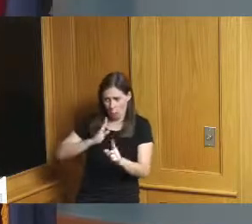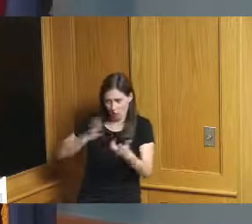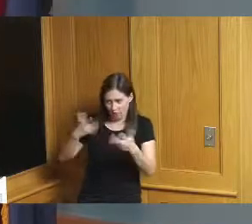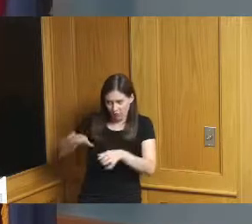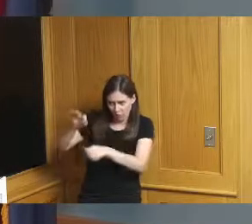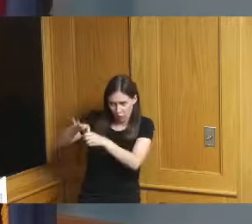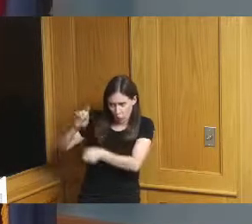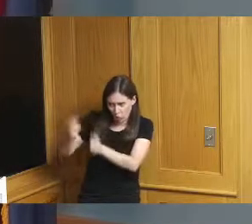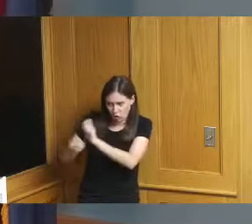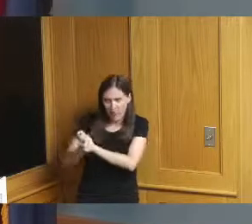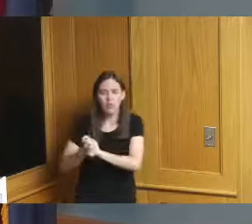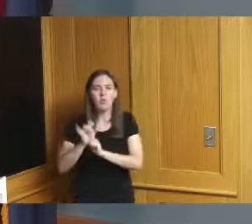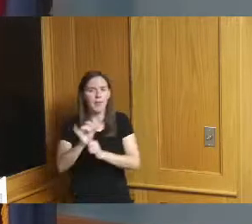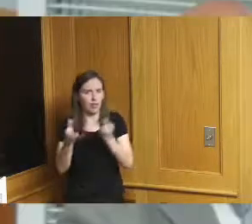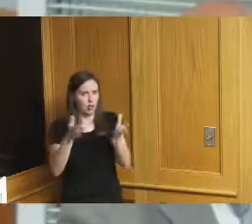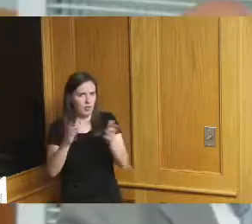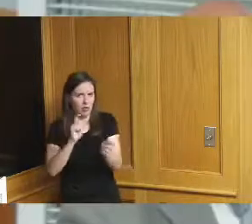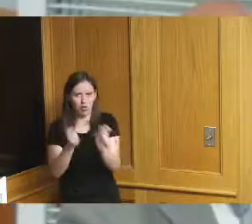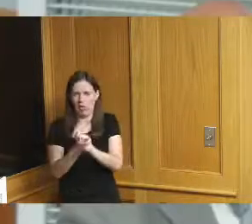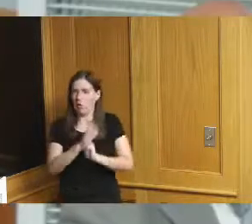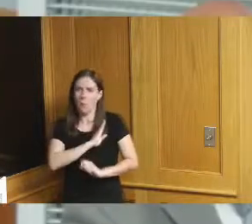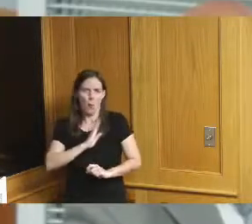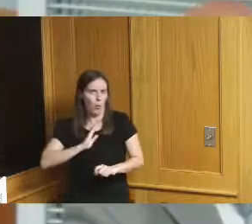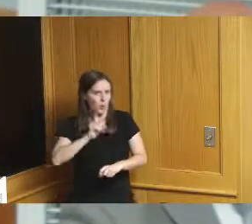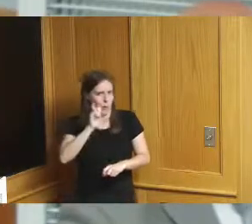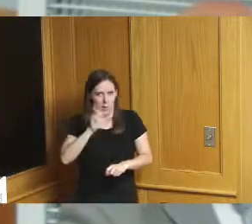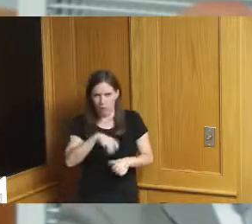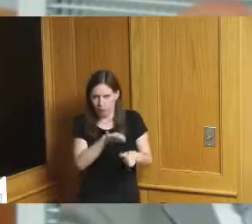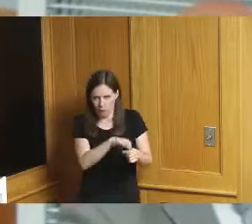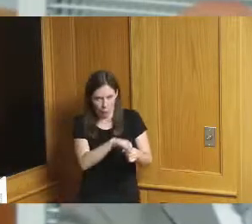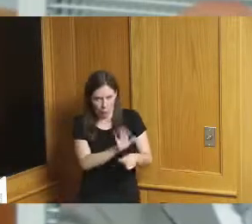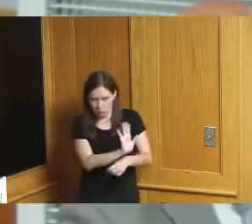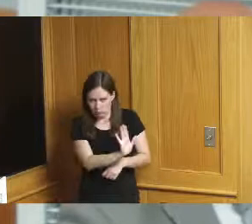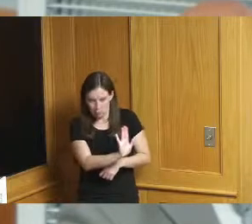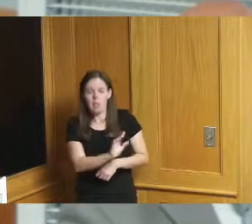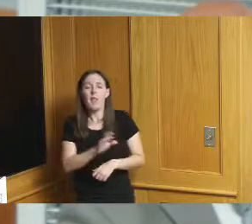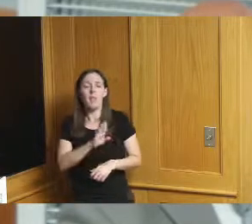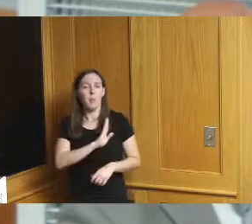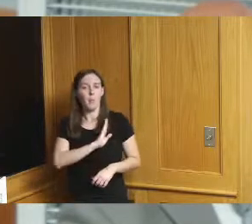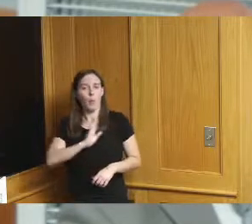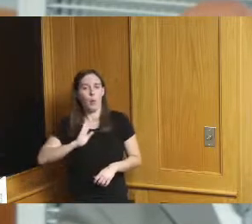changes the Board doesn't actually vote on what the Board does is they accept a public comment